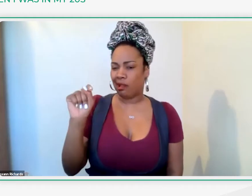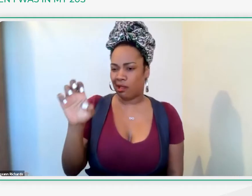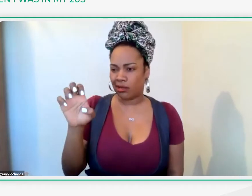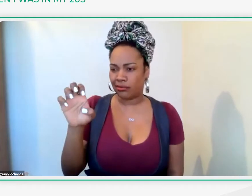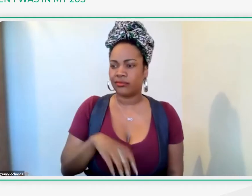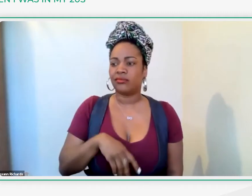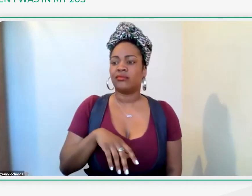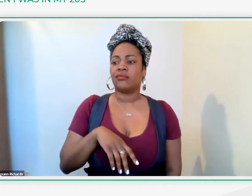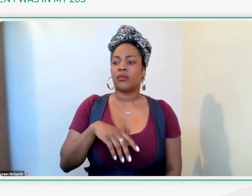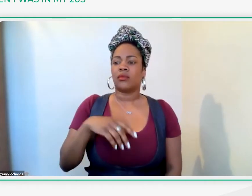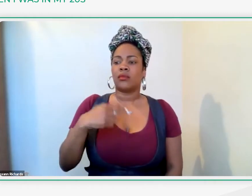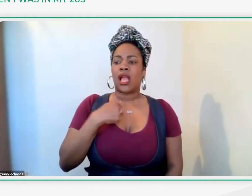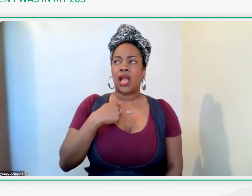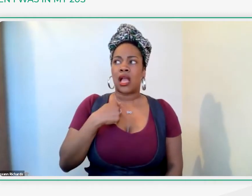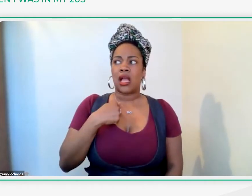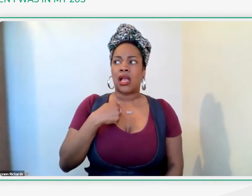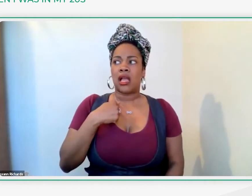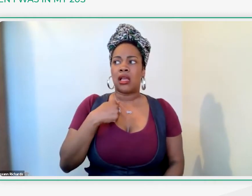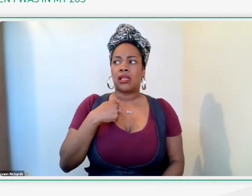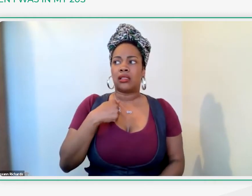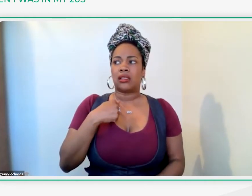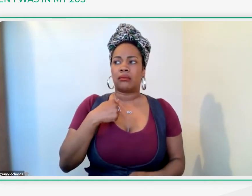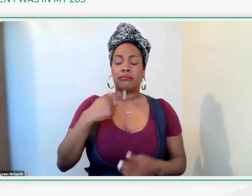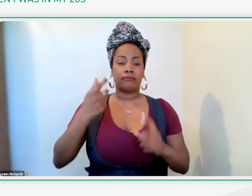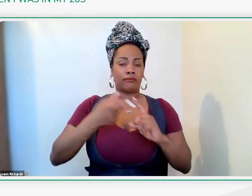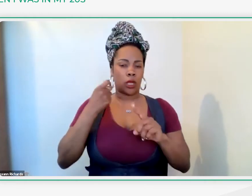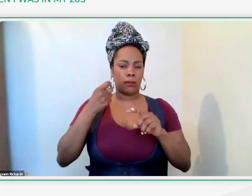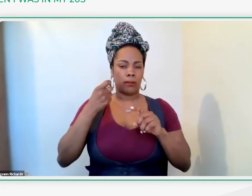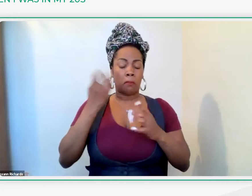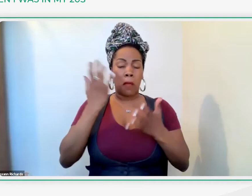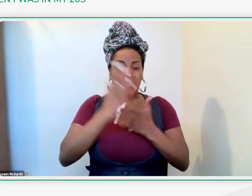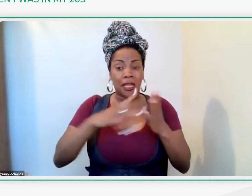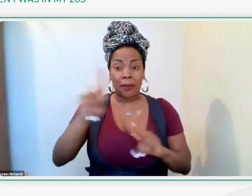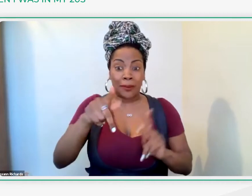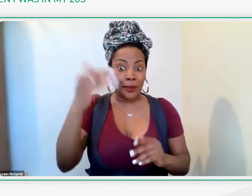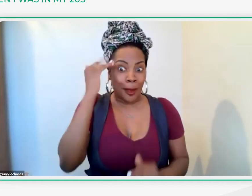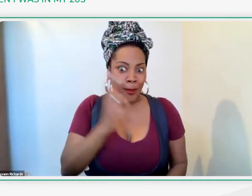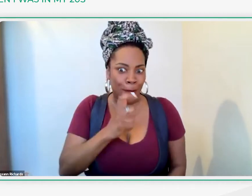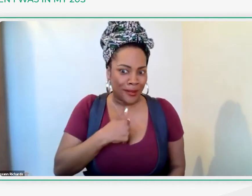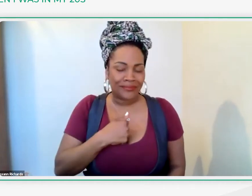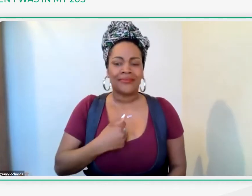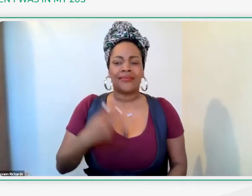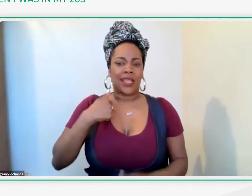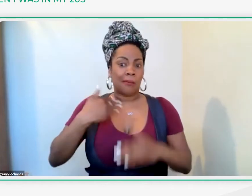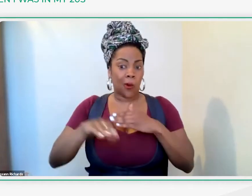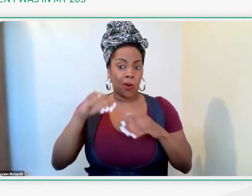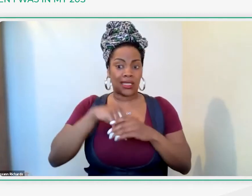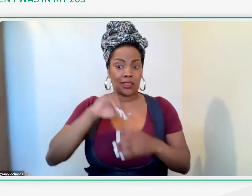I started late.